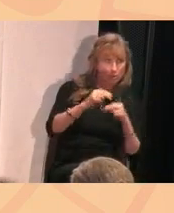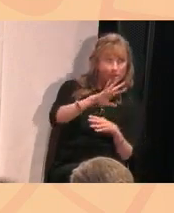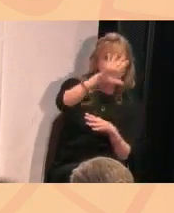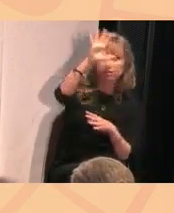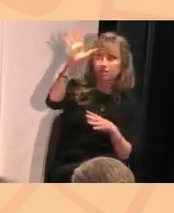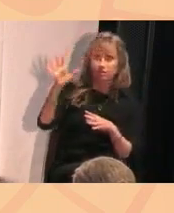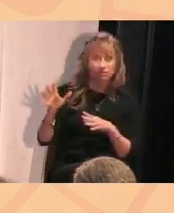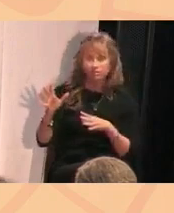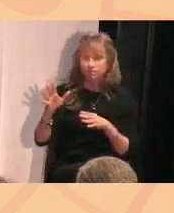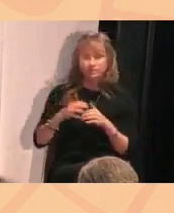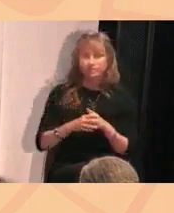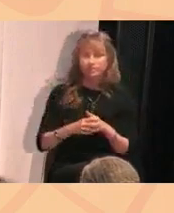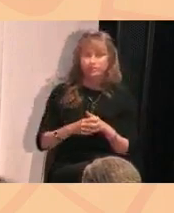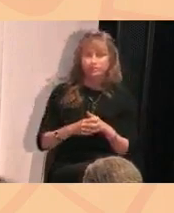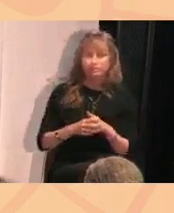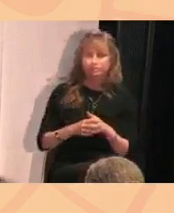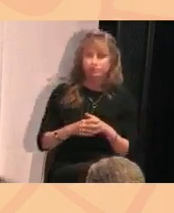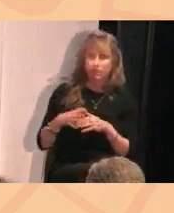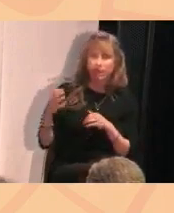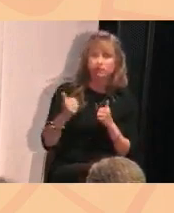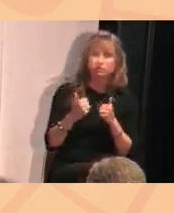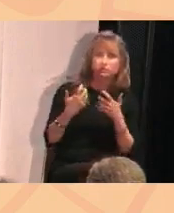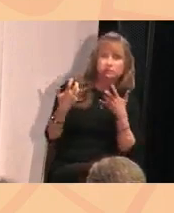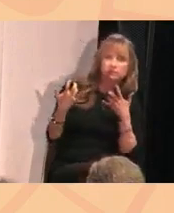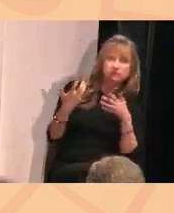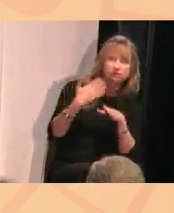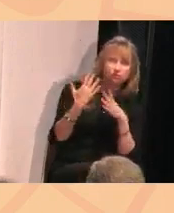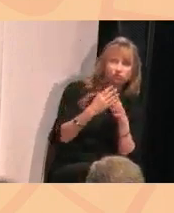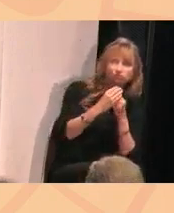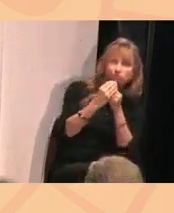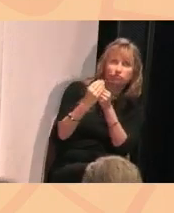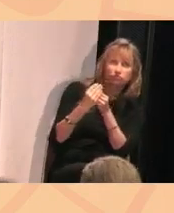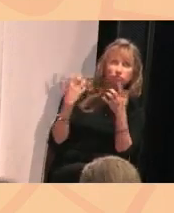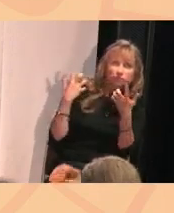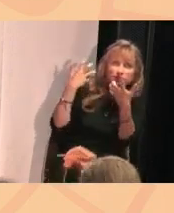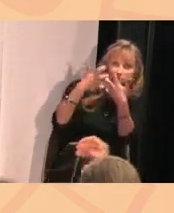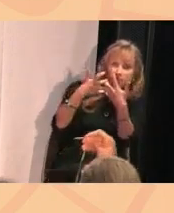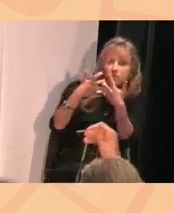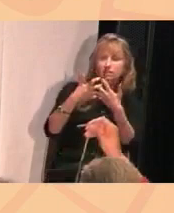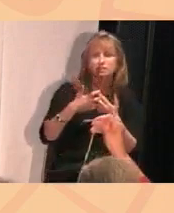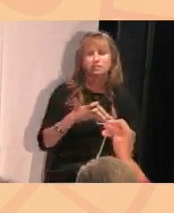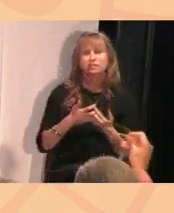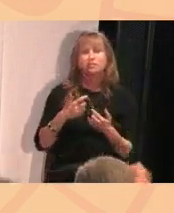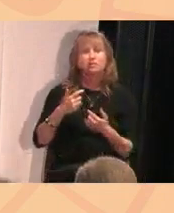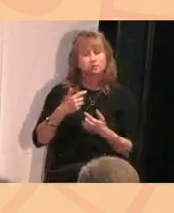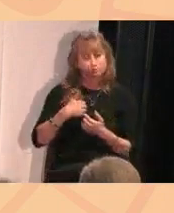But a place like that, yeah, you can't argue with the architecture.